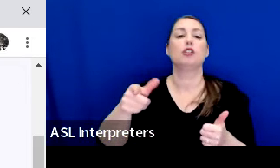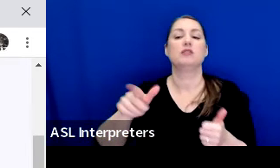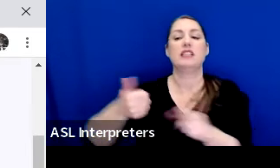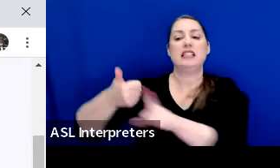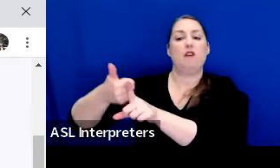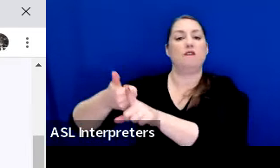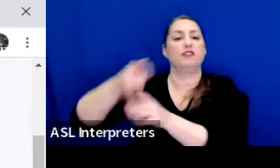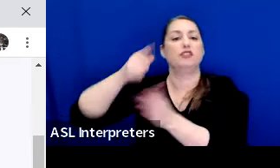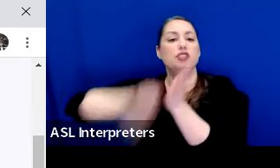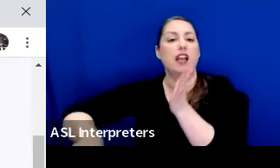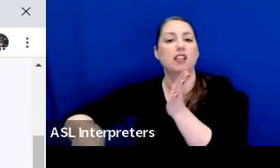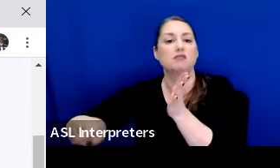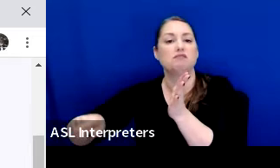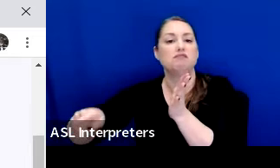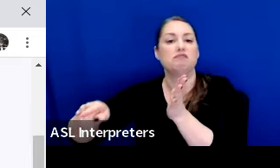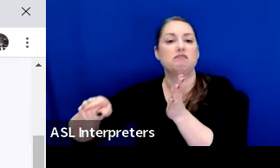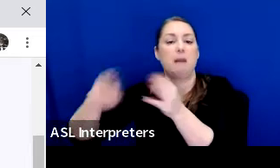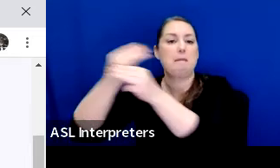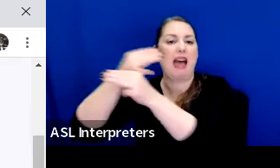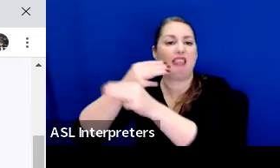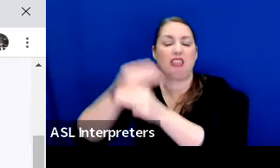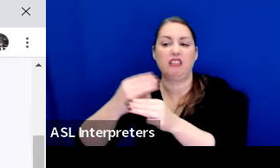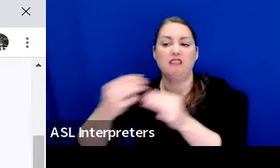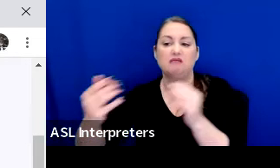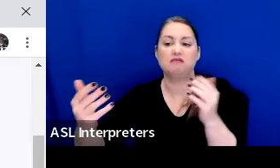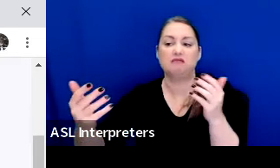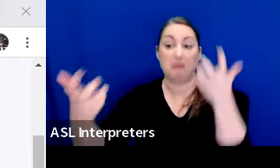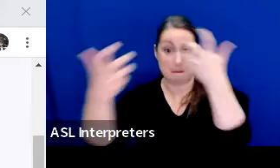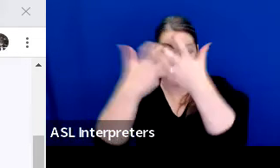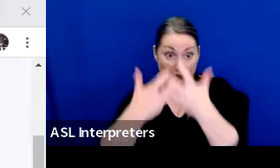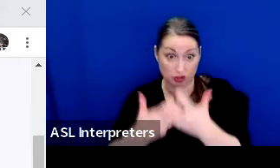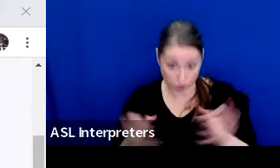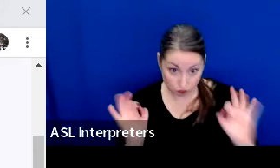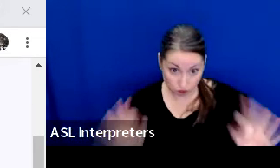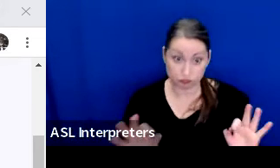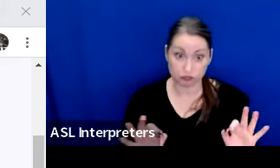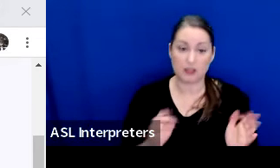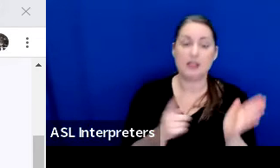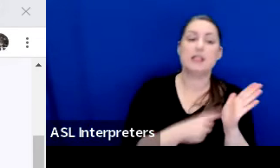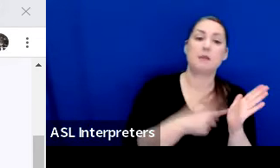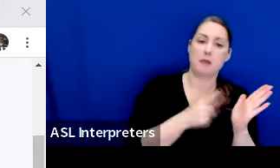because there are times when you want to enforce the format and there's times that you really don't care.